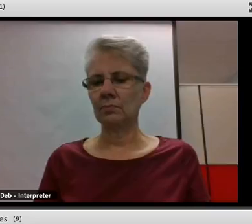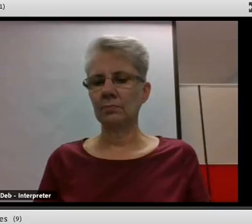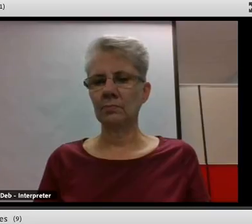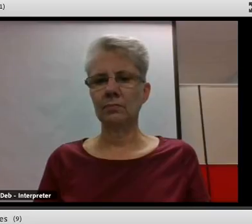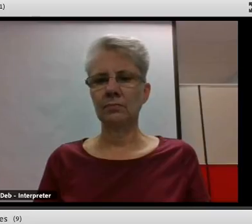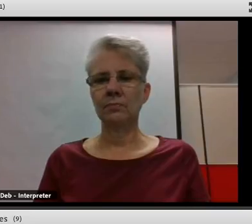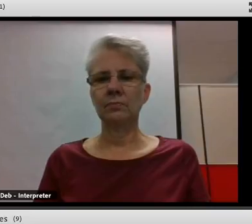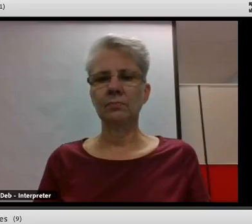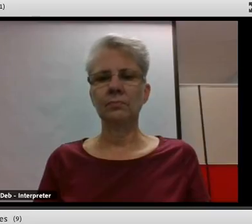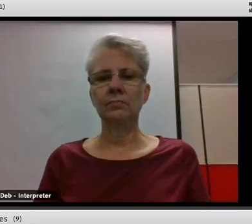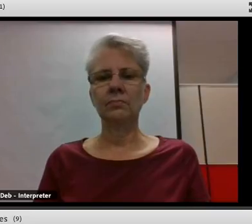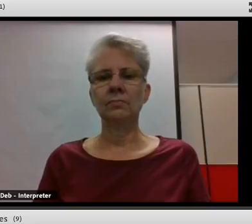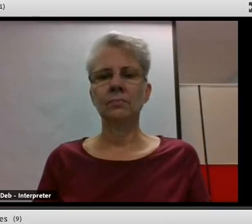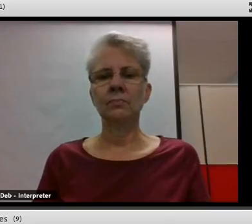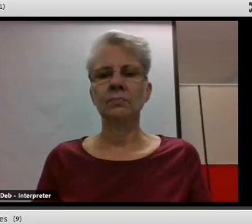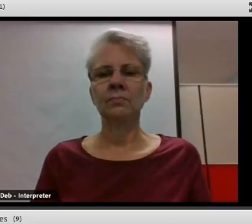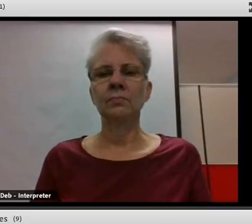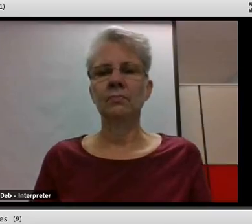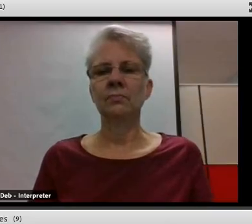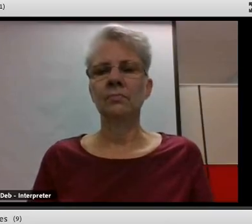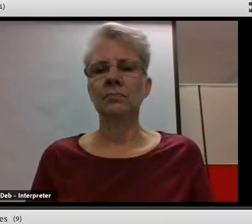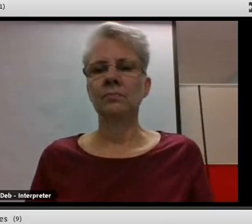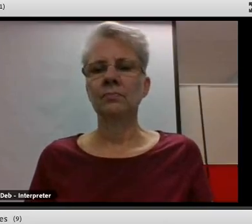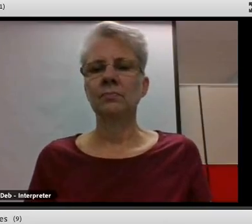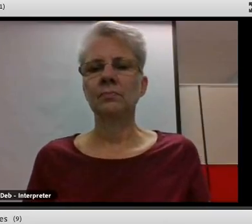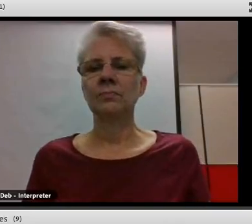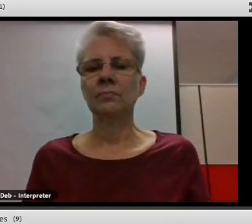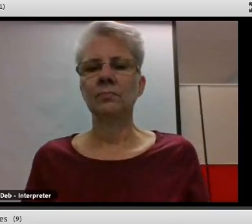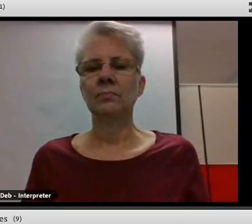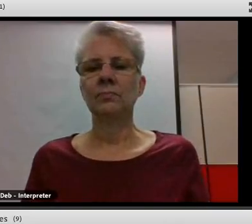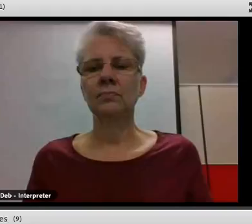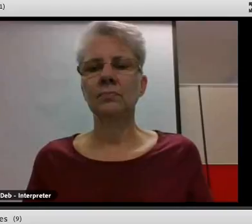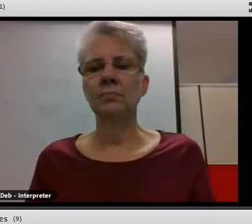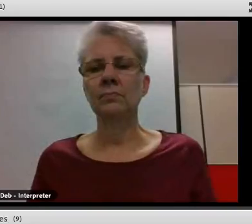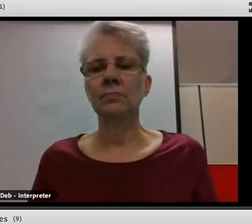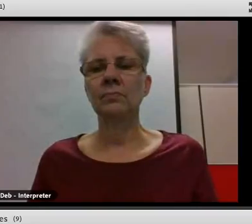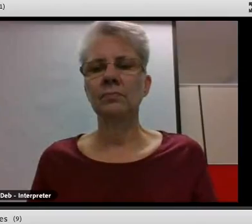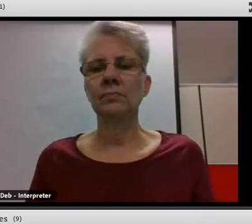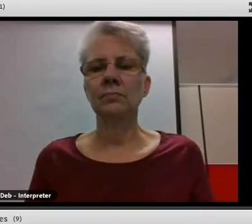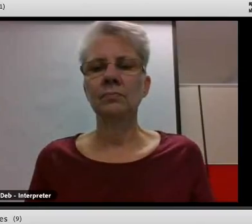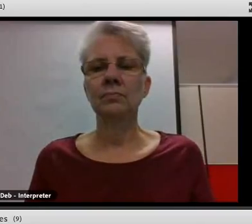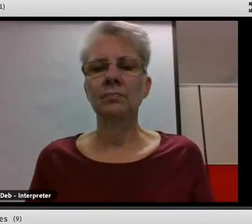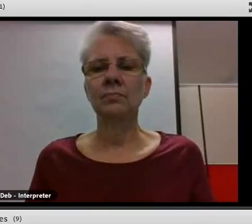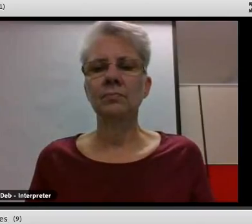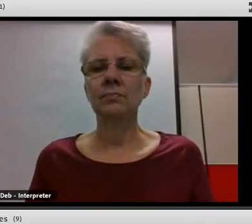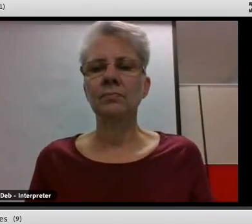there's an Accessibility Developer Tool, and I'll show you that real quick. And then there's Cynthia Says,